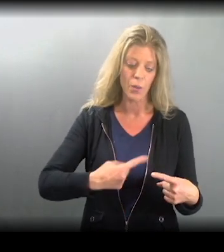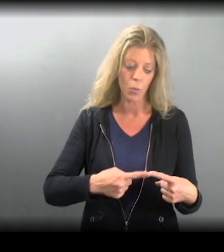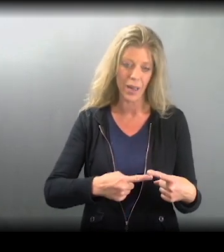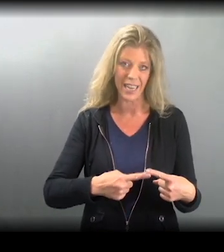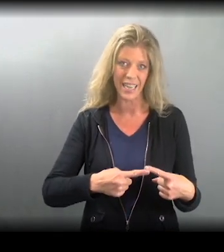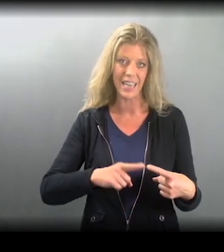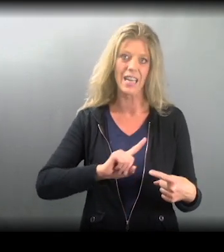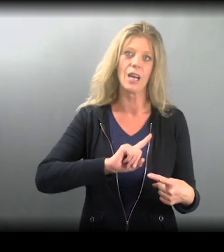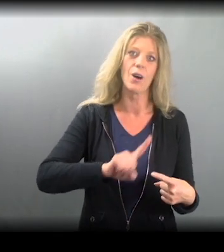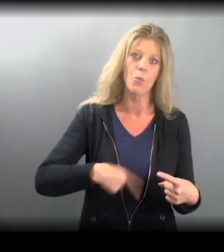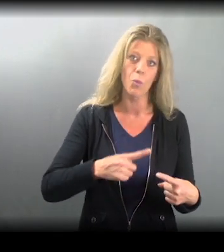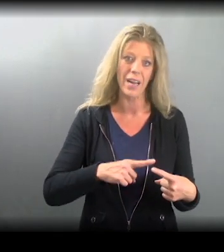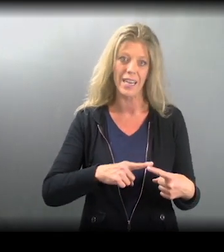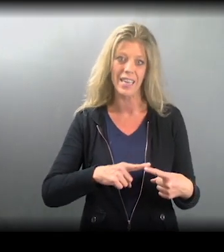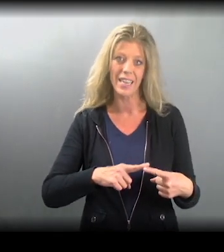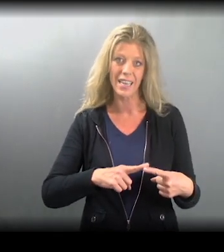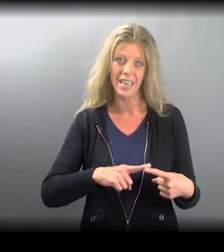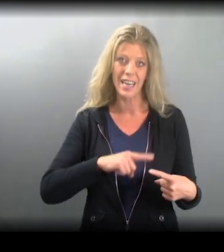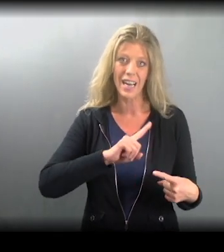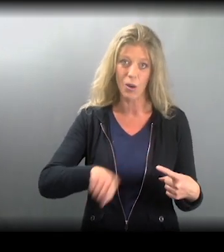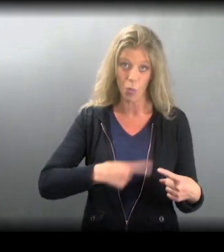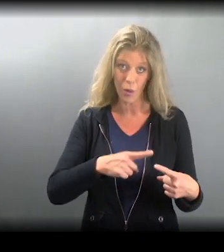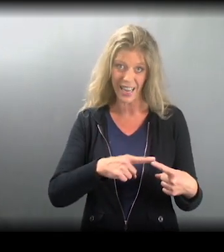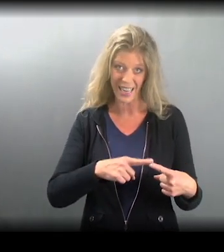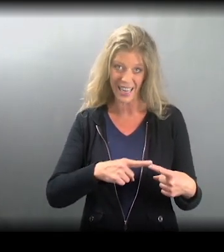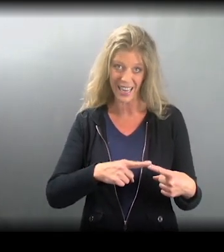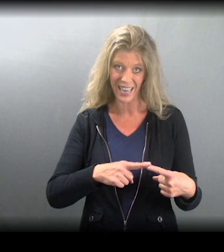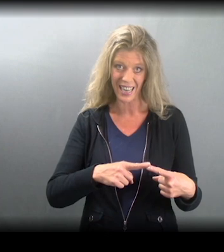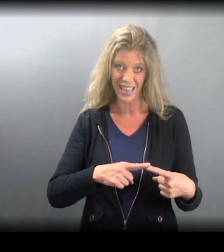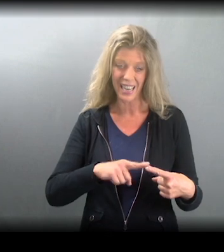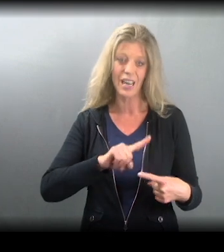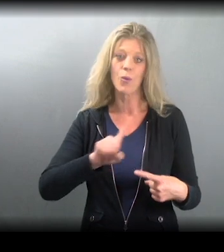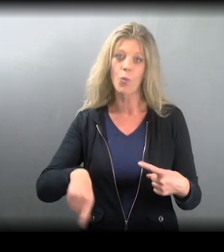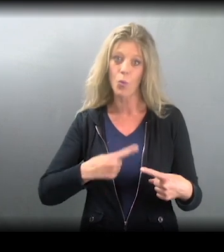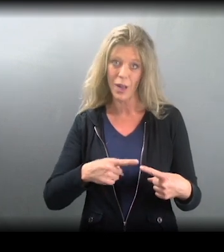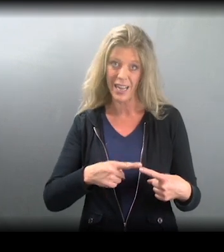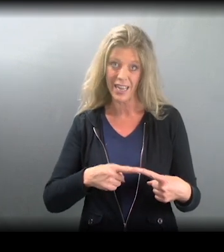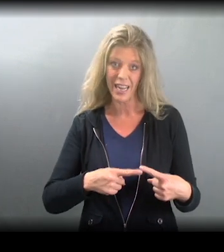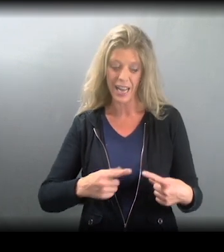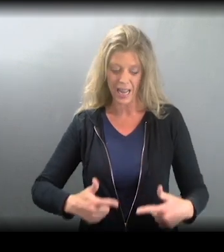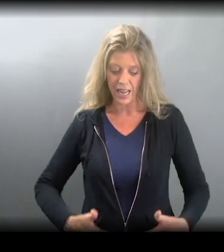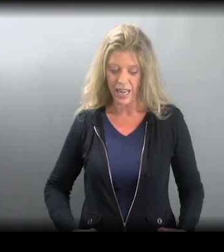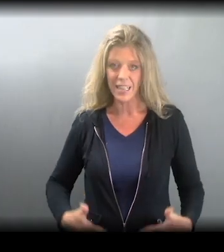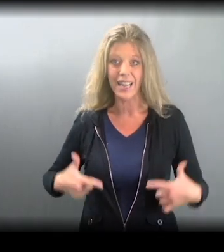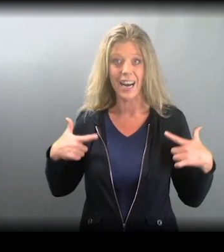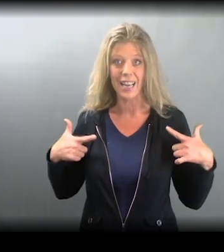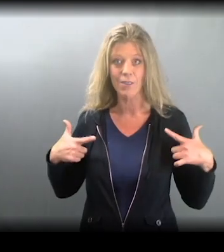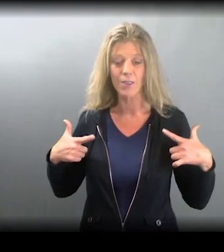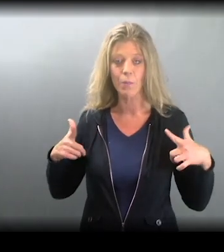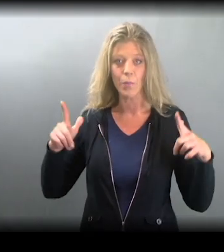WHEN LIFE